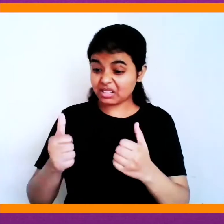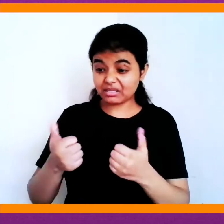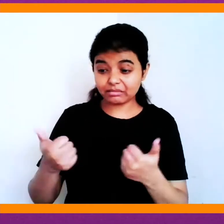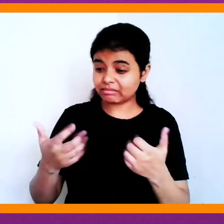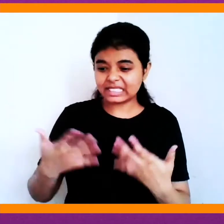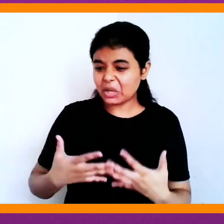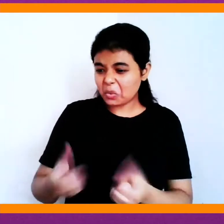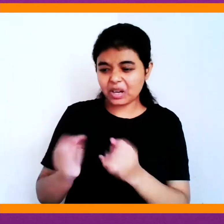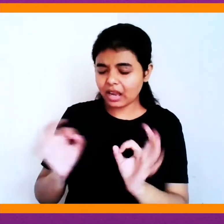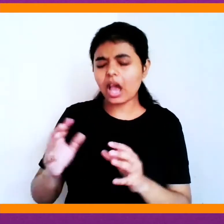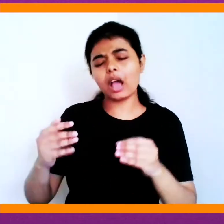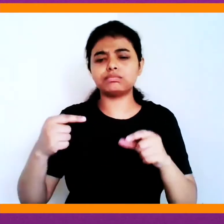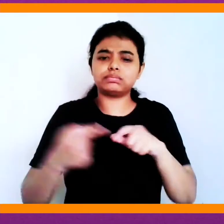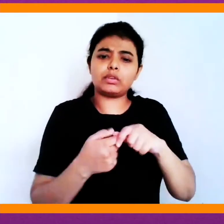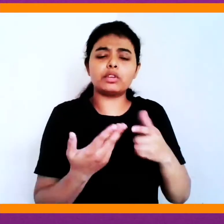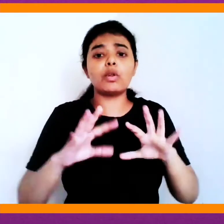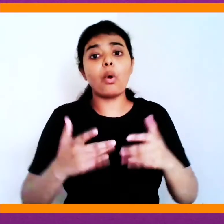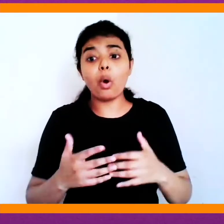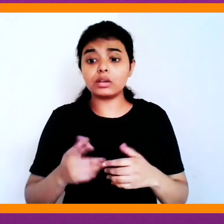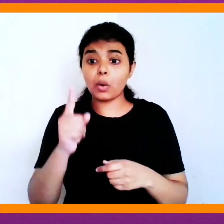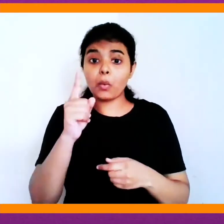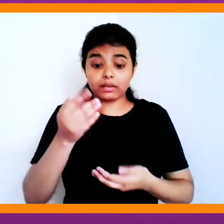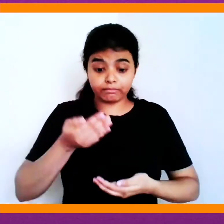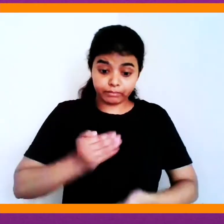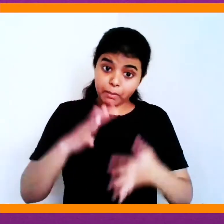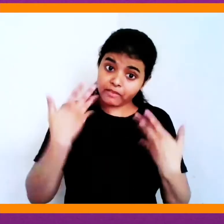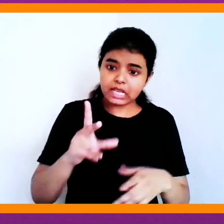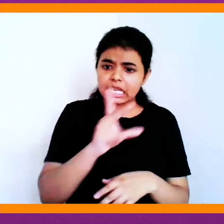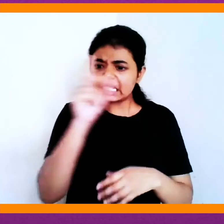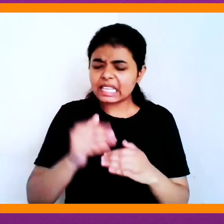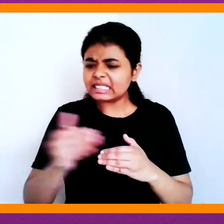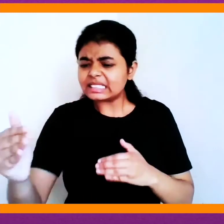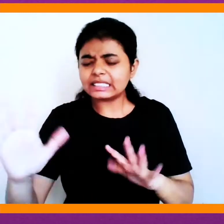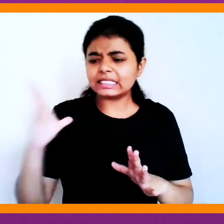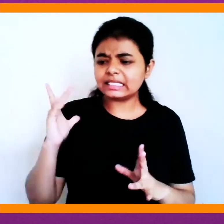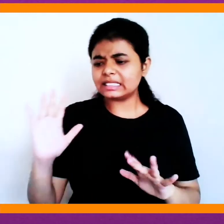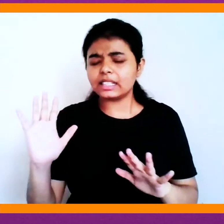a contraceptive for a woman who has never had babies or to space children where a couple may